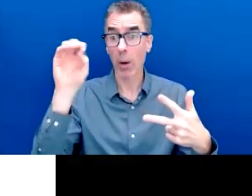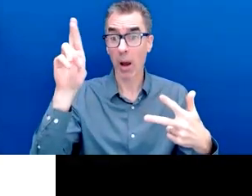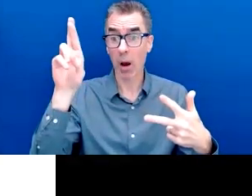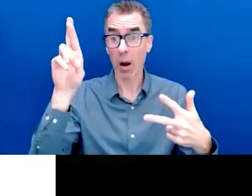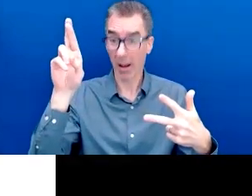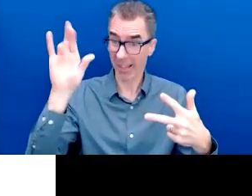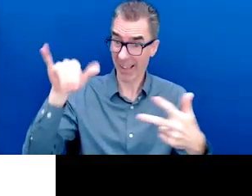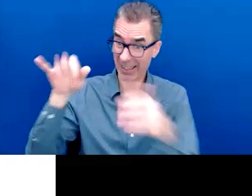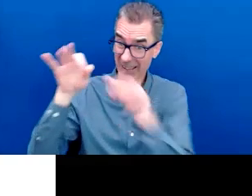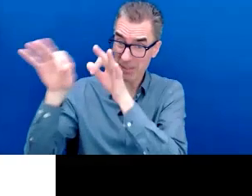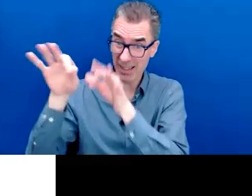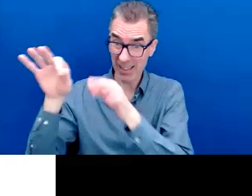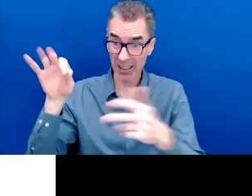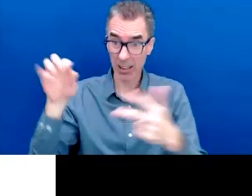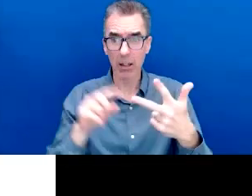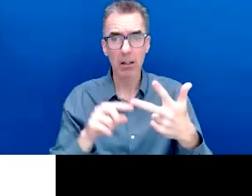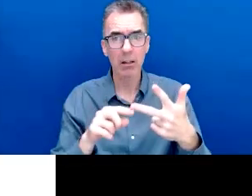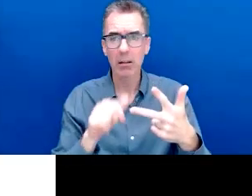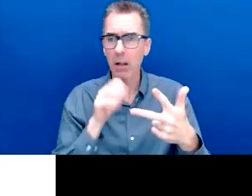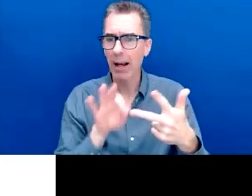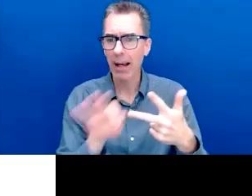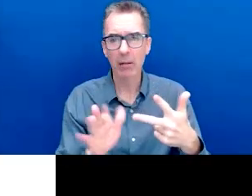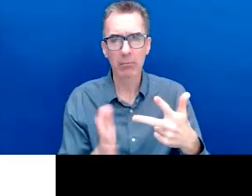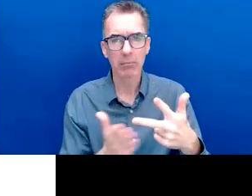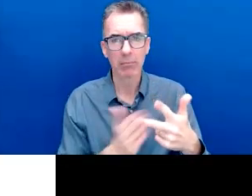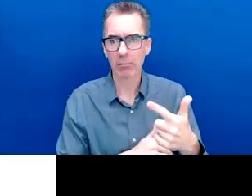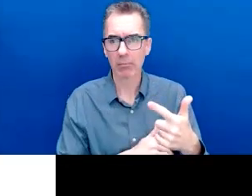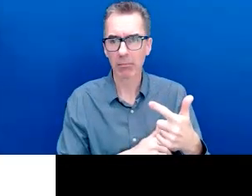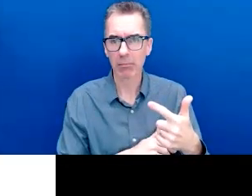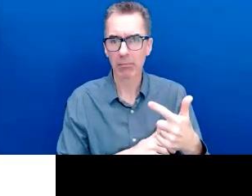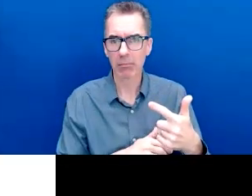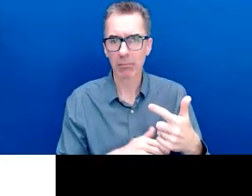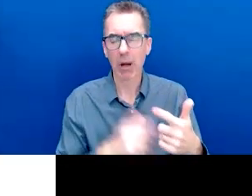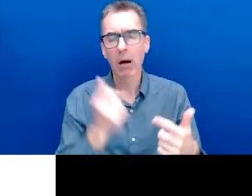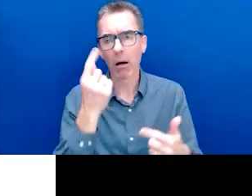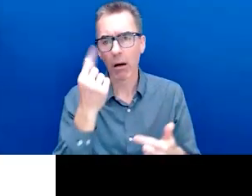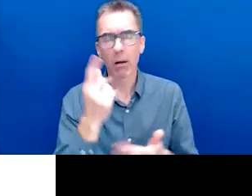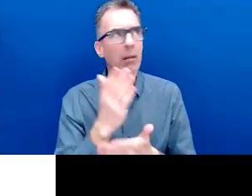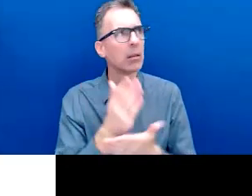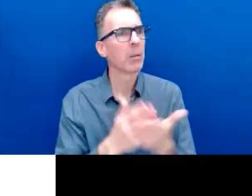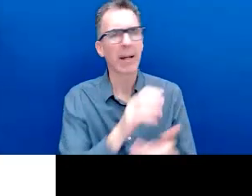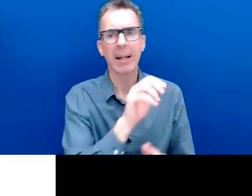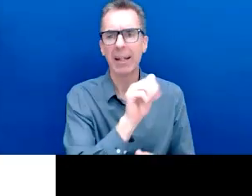There are some ASCCC resolutions